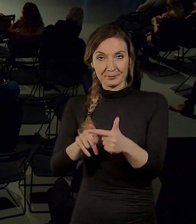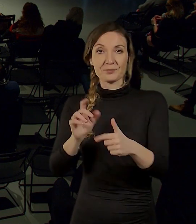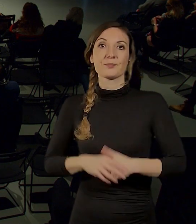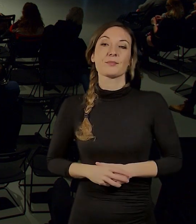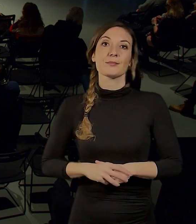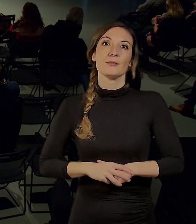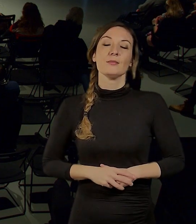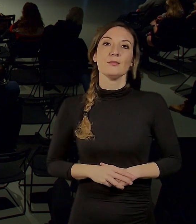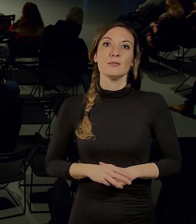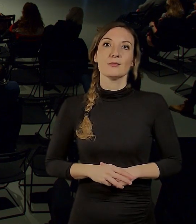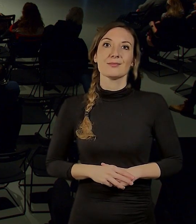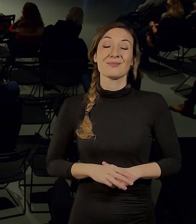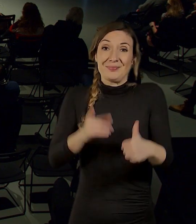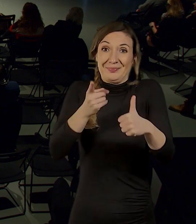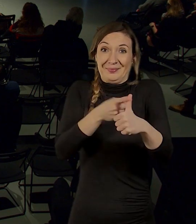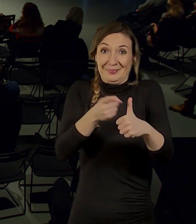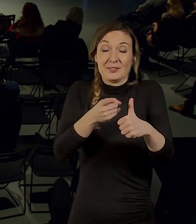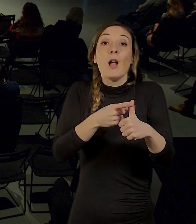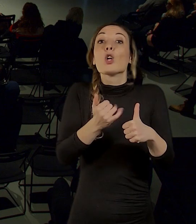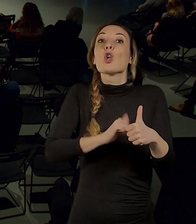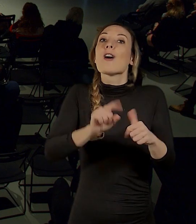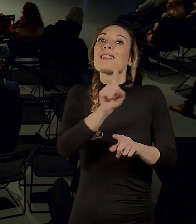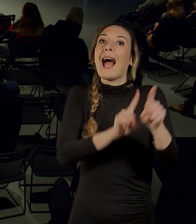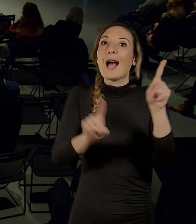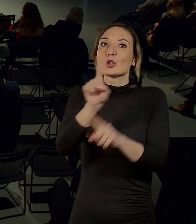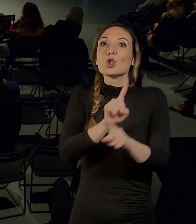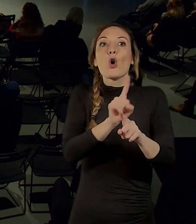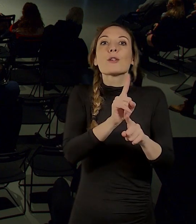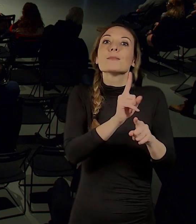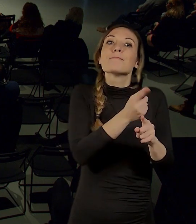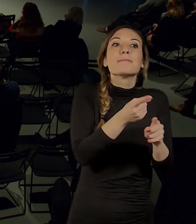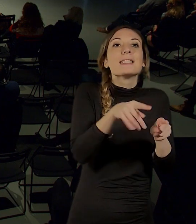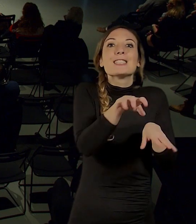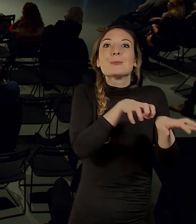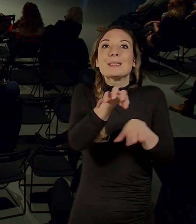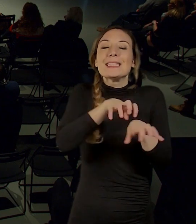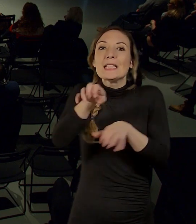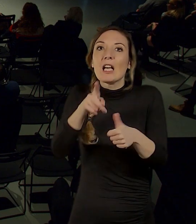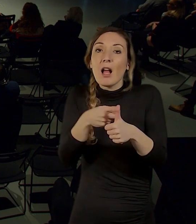Some kind of participation, where we meet people and sort of mix it up. And that's definitely not the case.